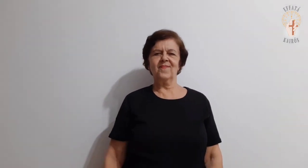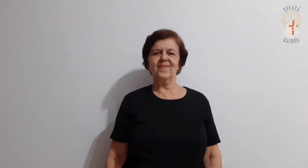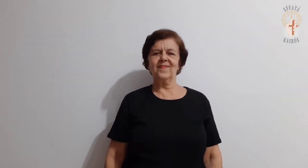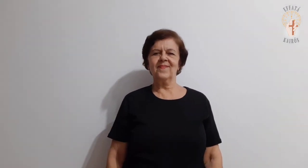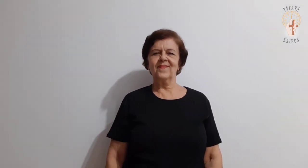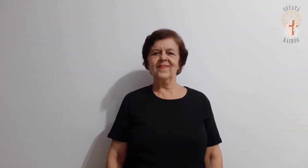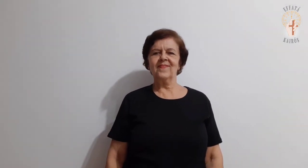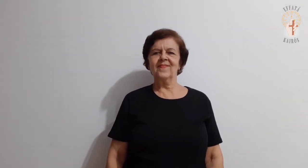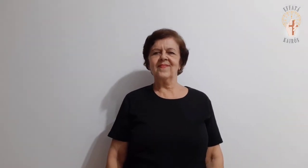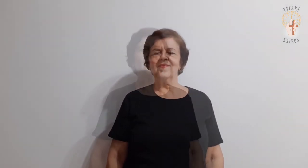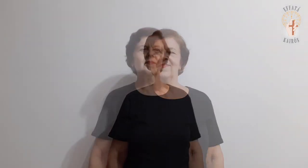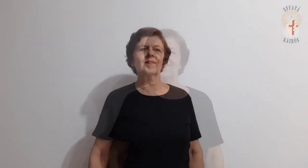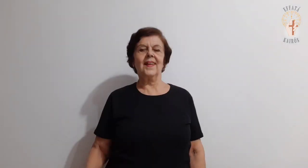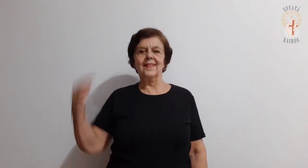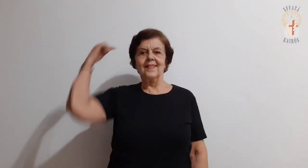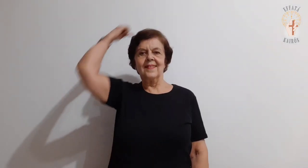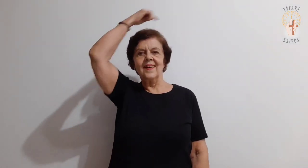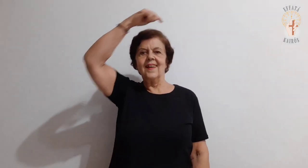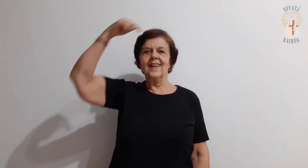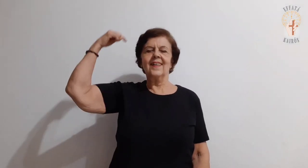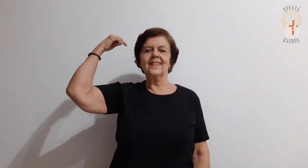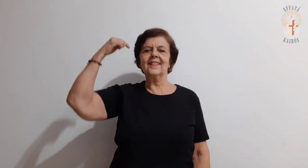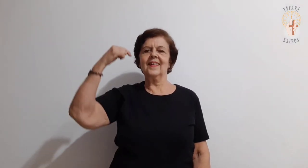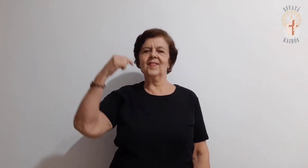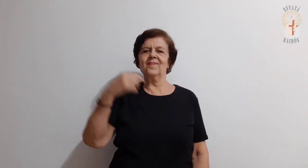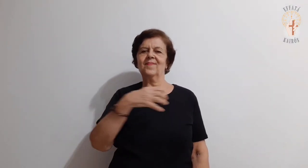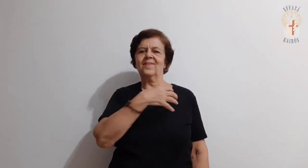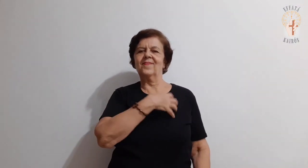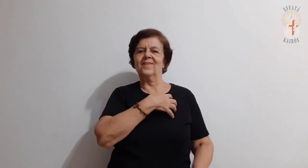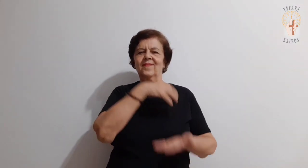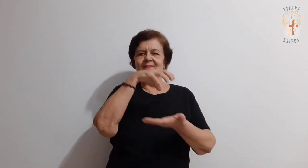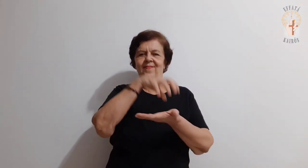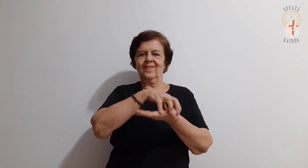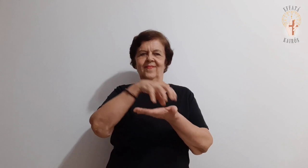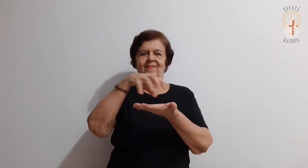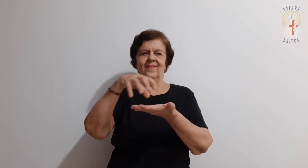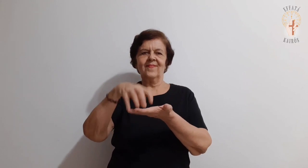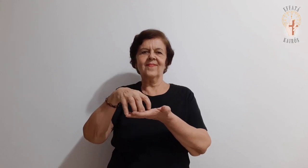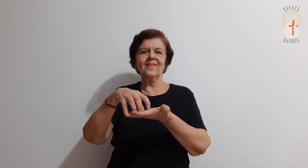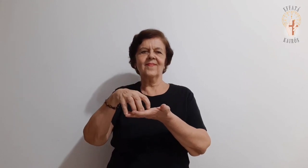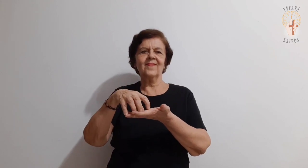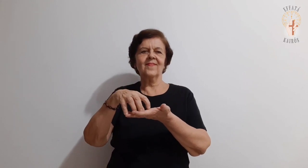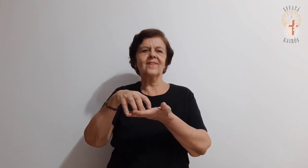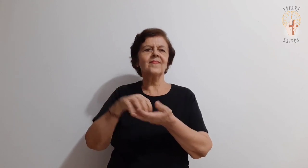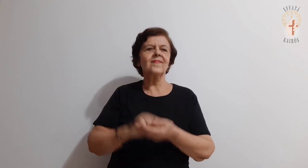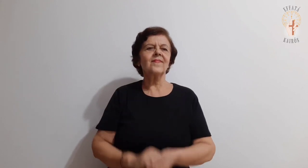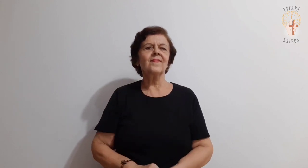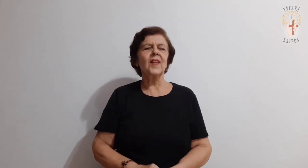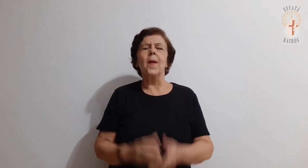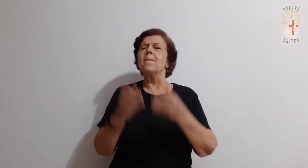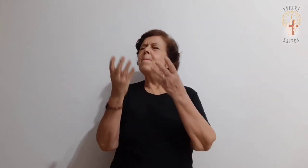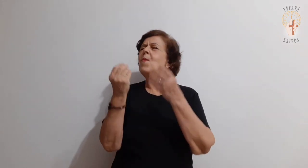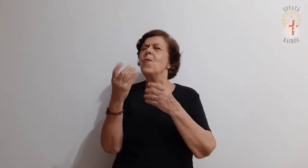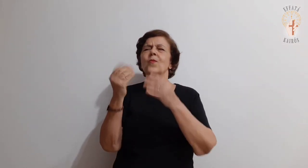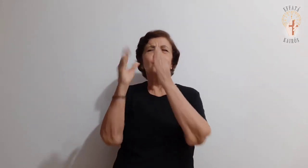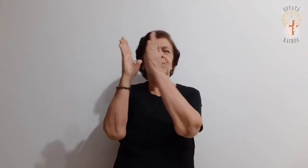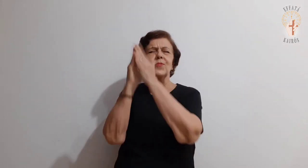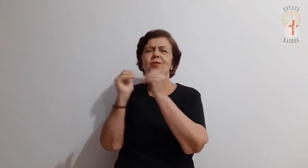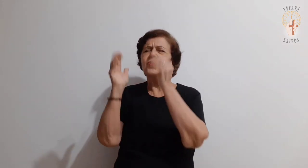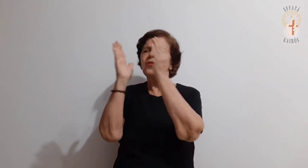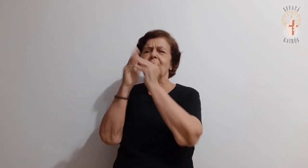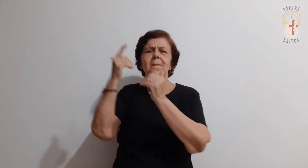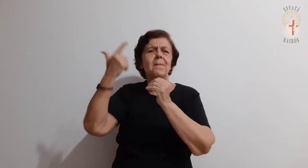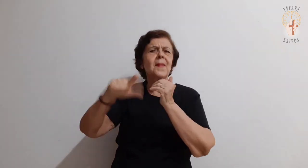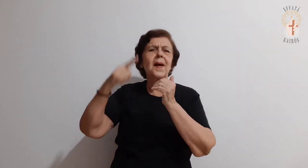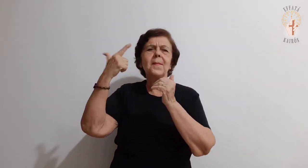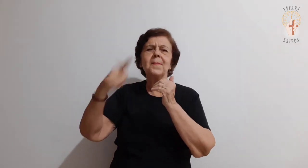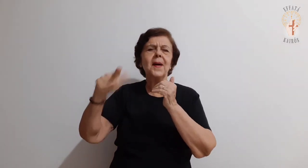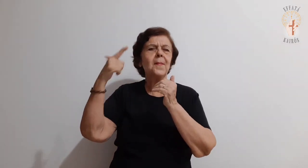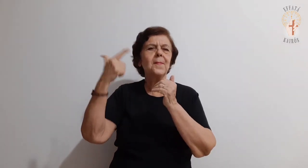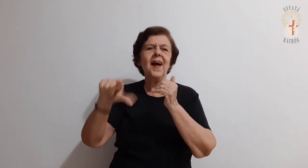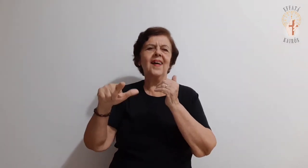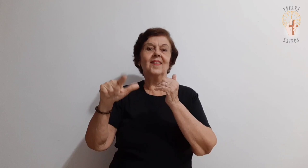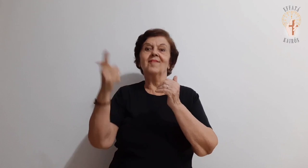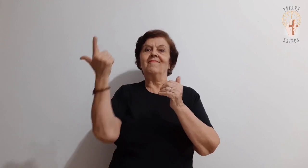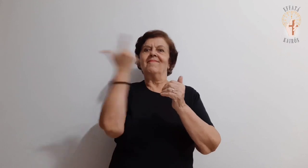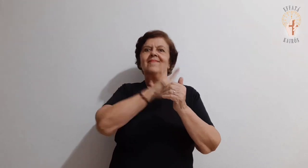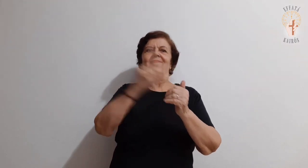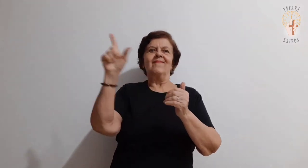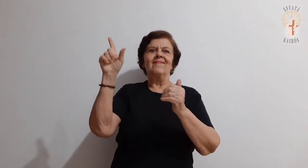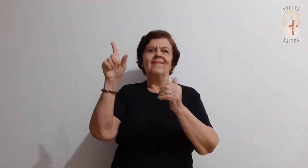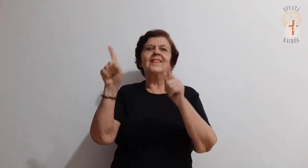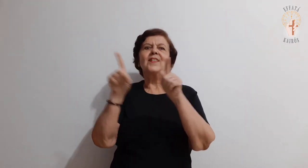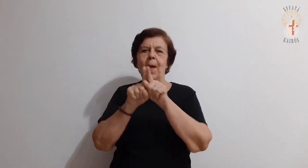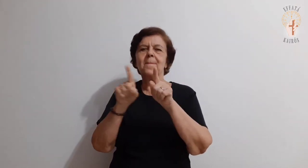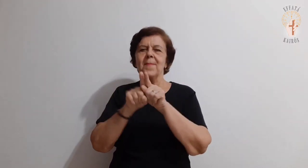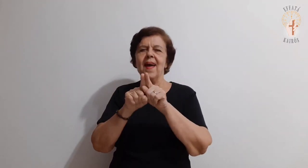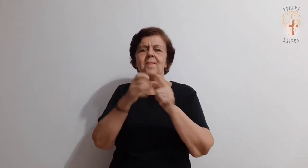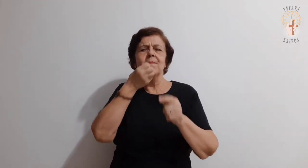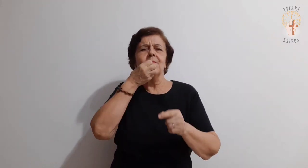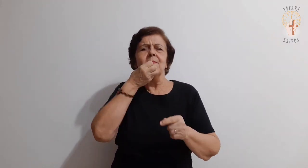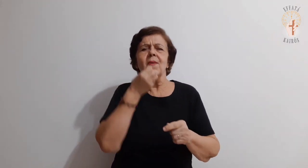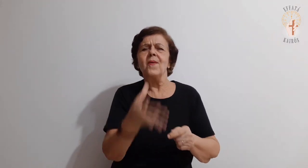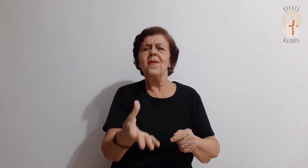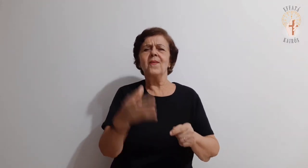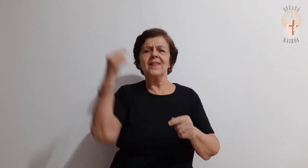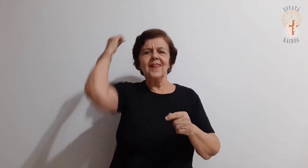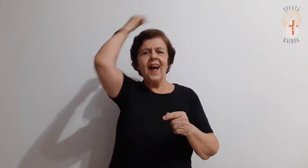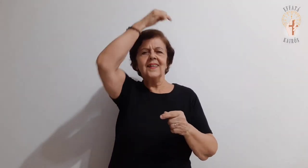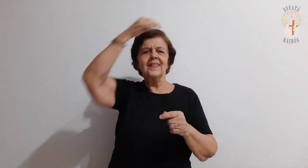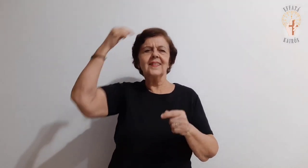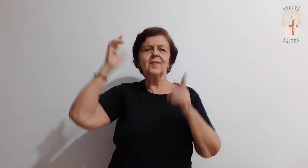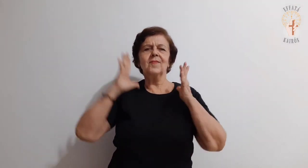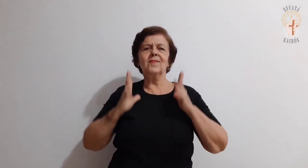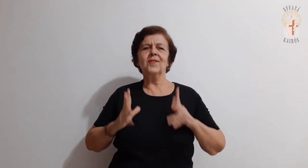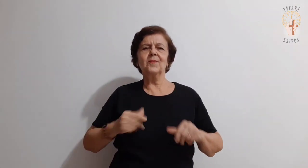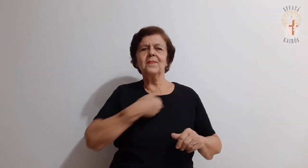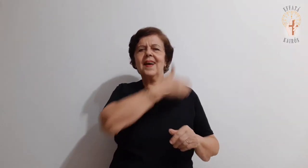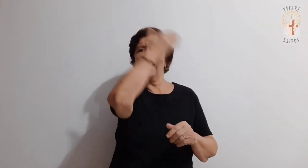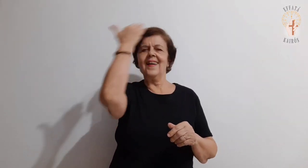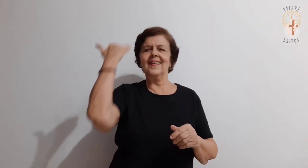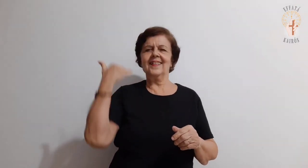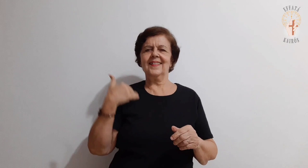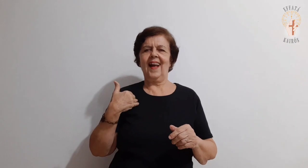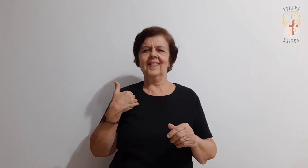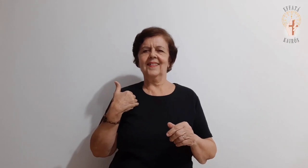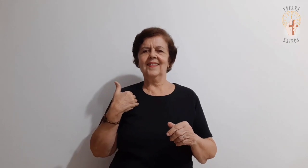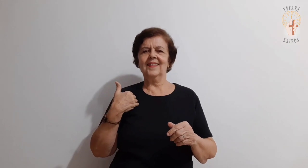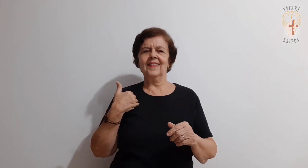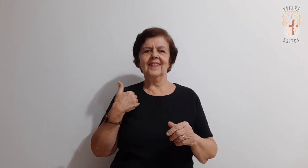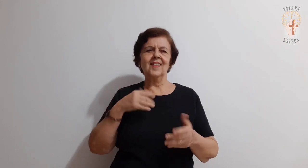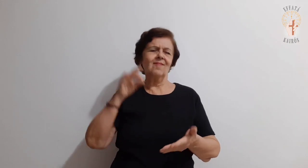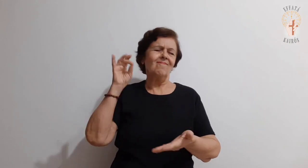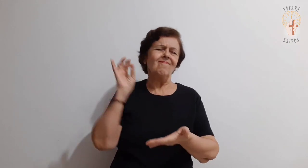we have achieved the benevolence of the Blessed Virgin Mary